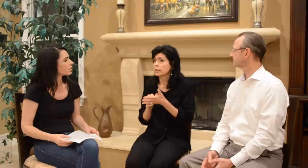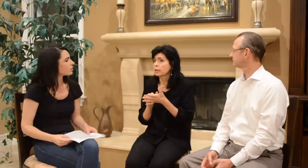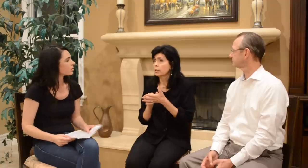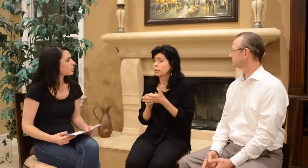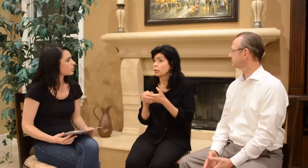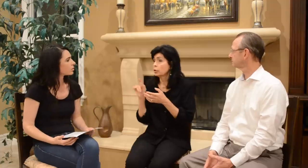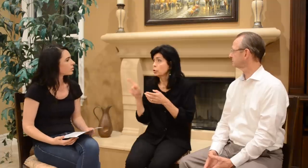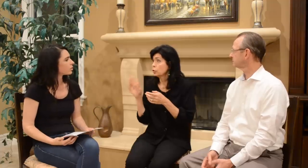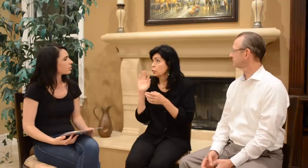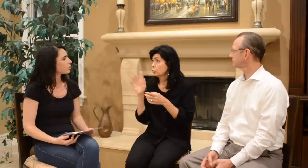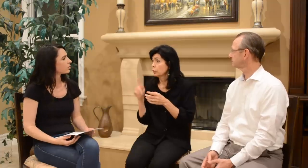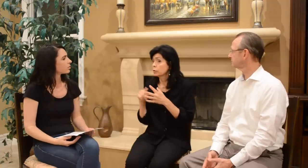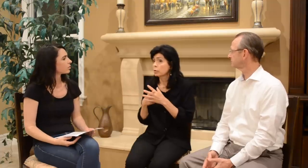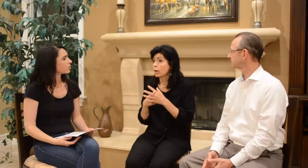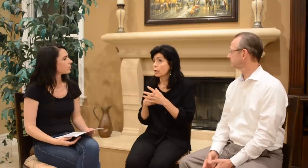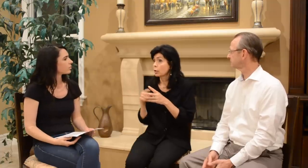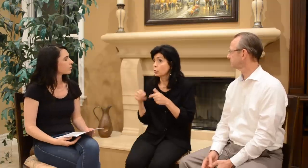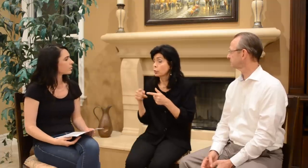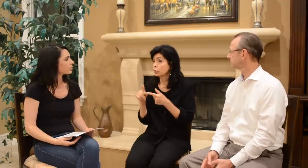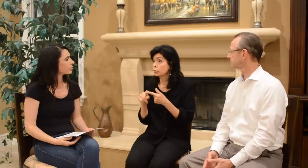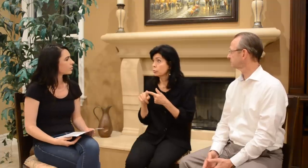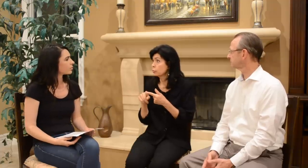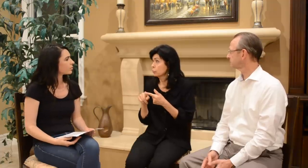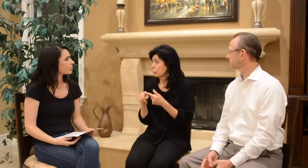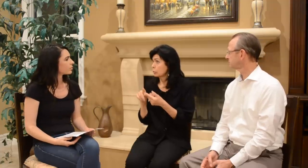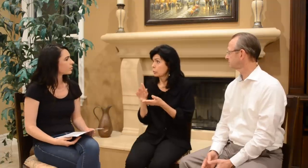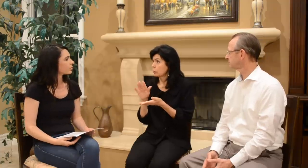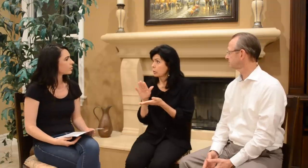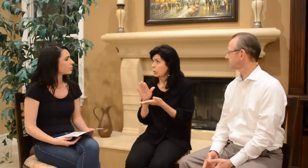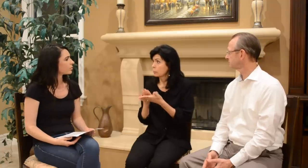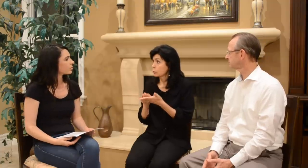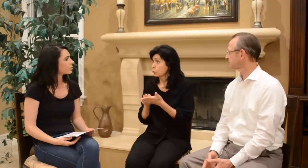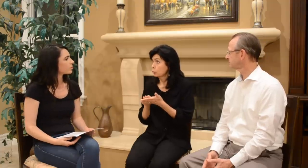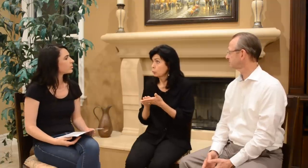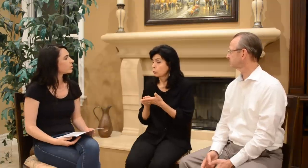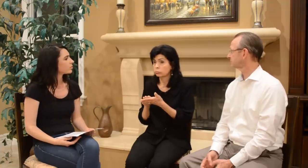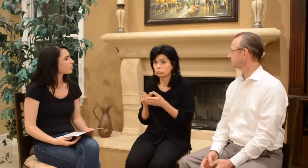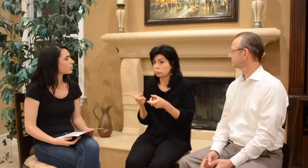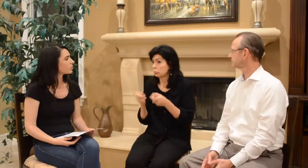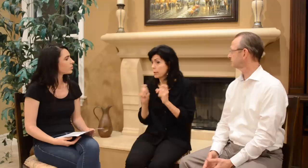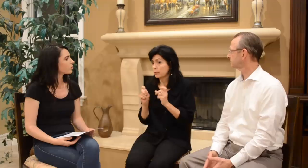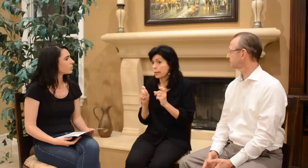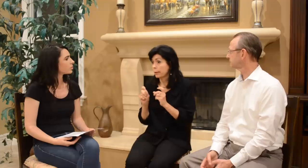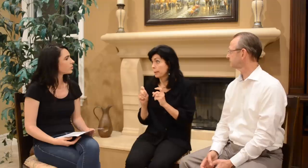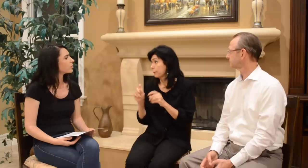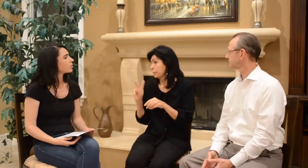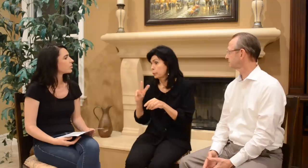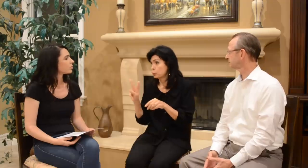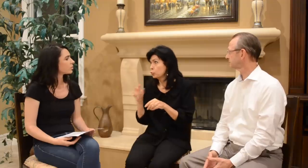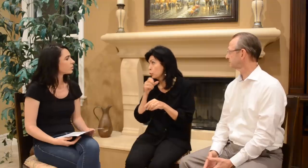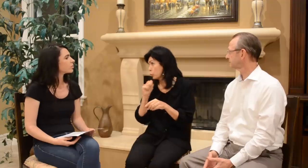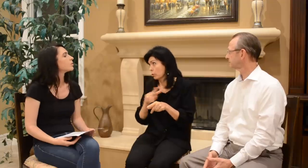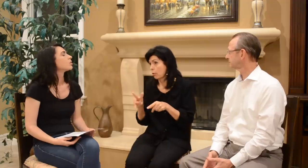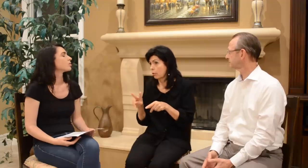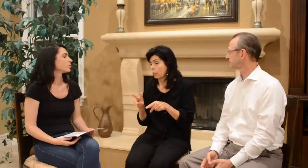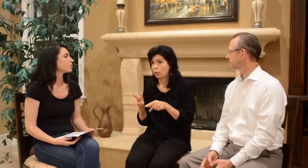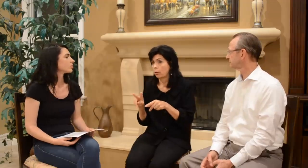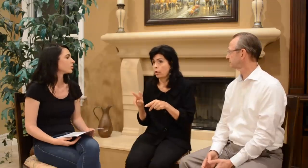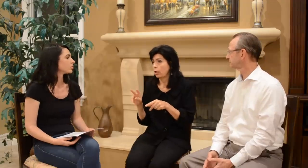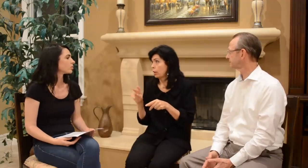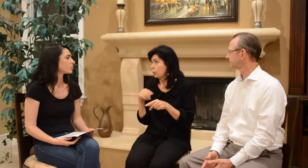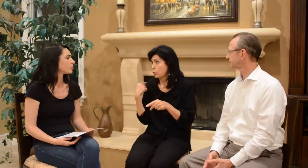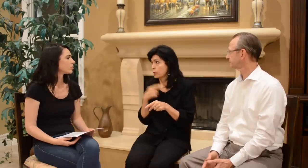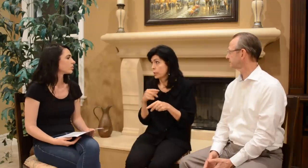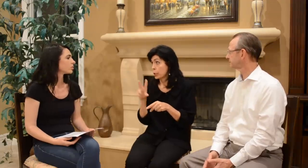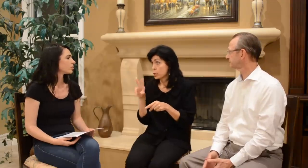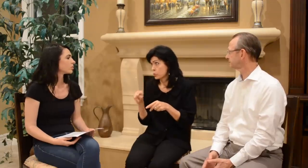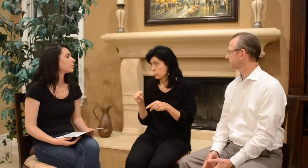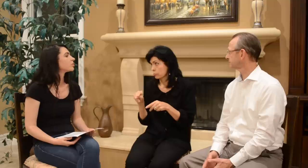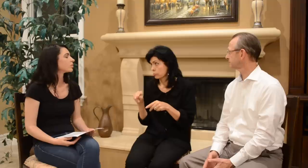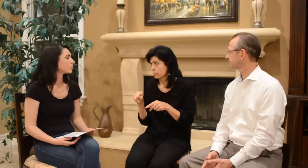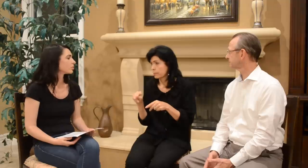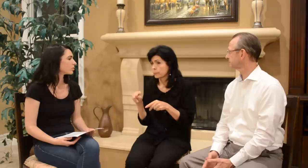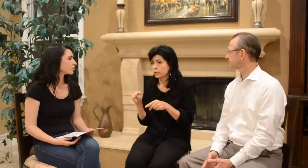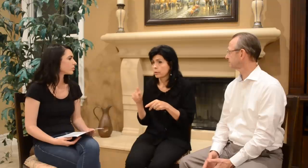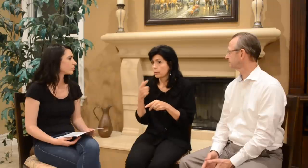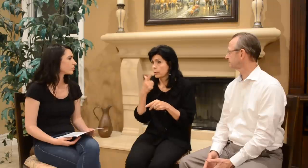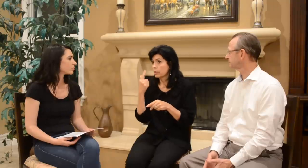Well they suggest that you will start going to school right away- like 2 years old and we said no